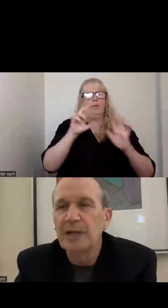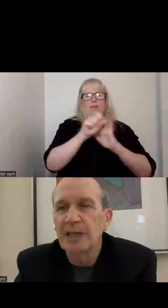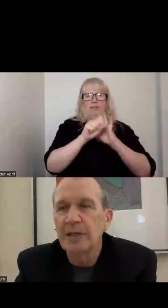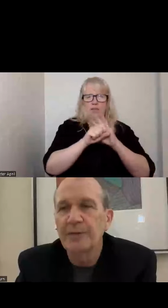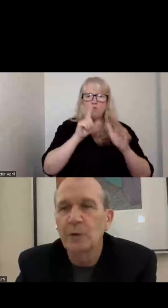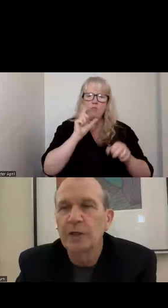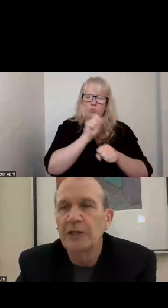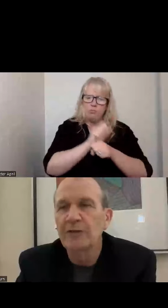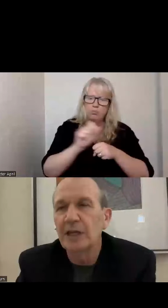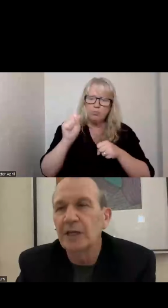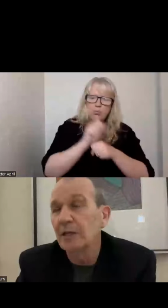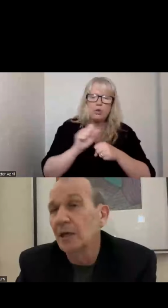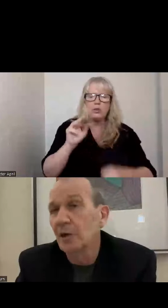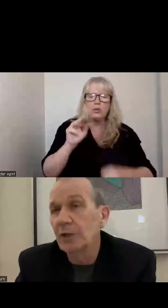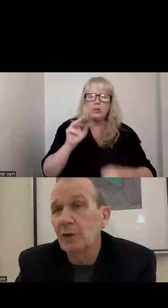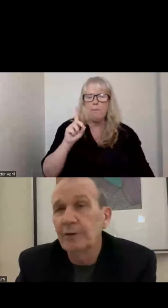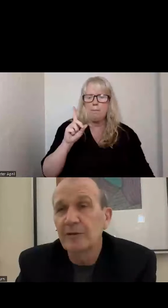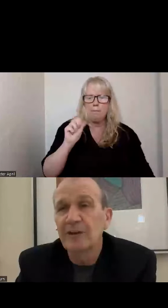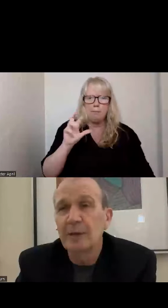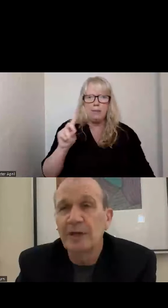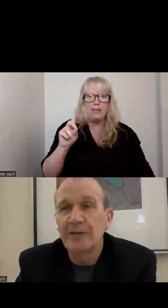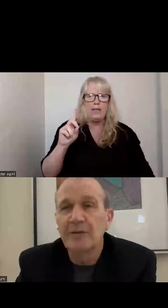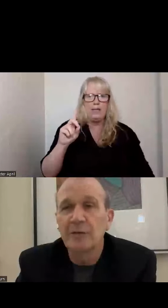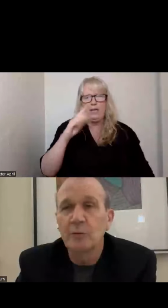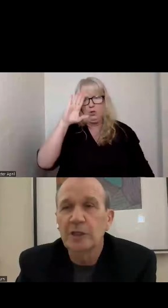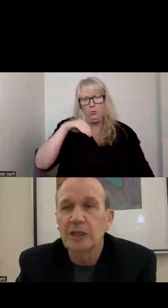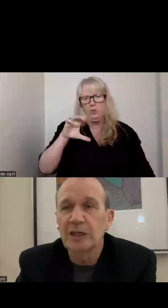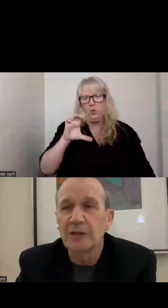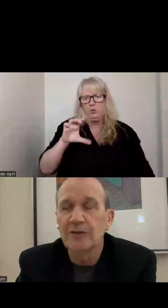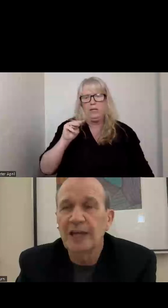MEDICAID AUTHORITIES AND WE KNOW THAT CMS IS WORKING ON THIS